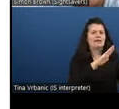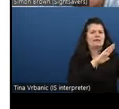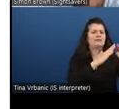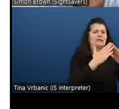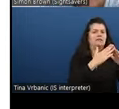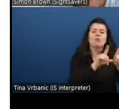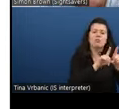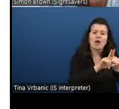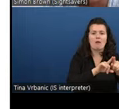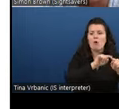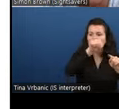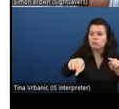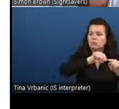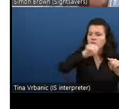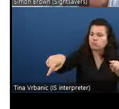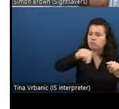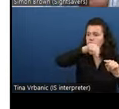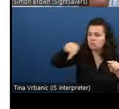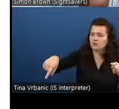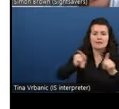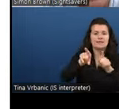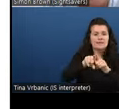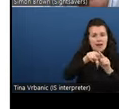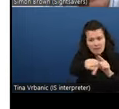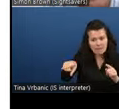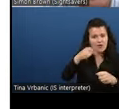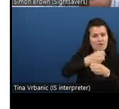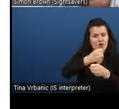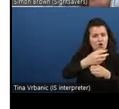within the core businesses and into a much broader role room.